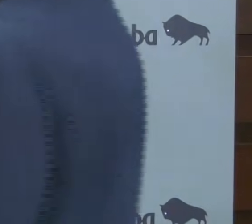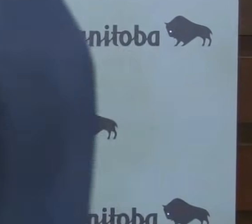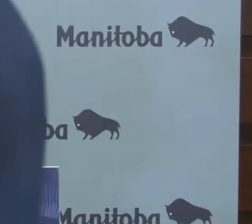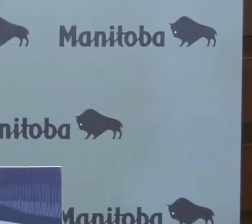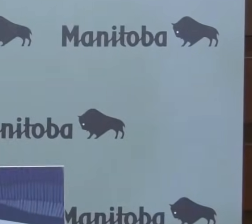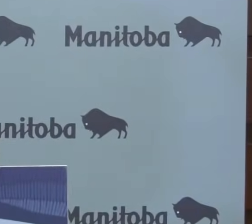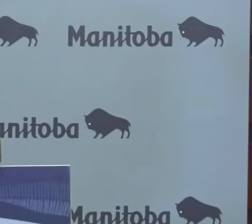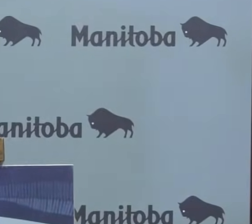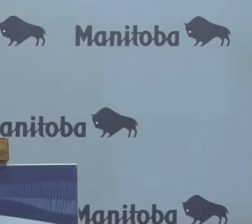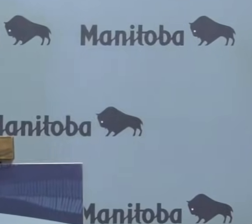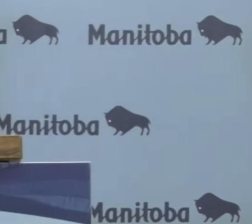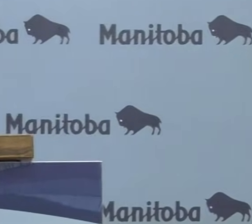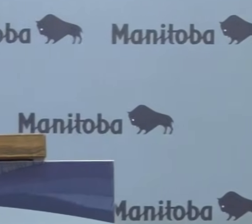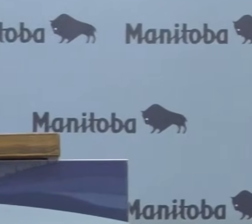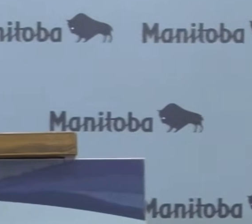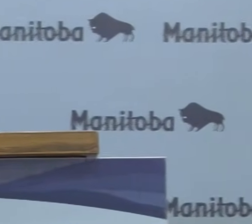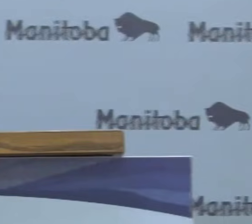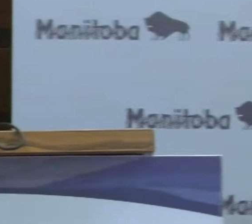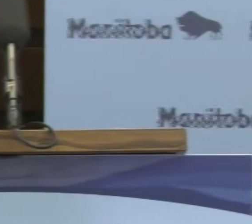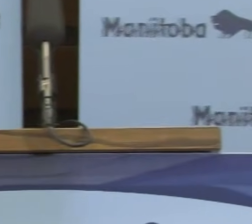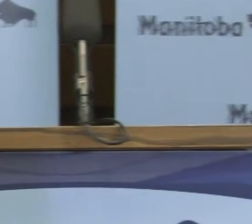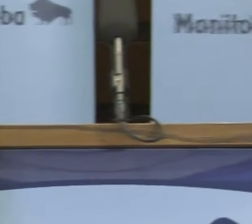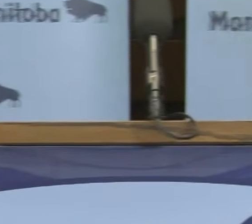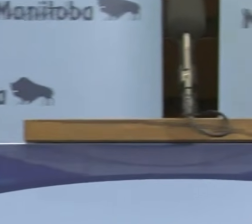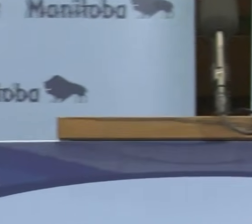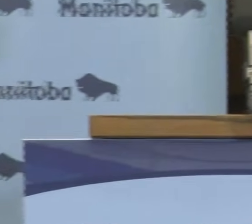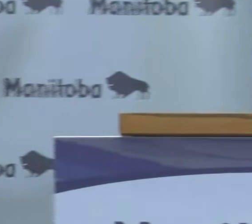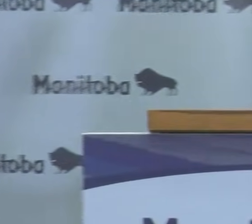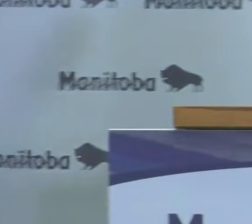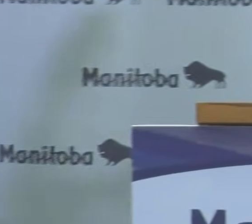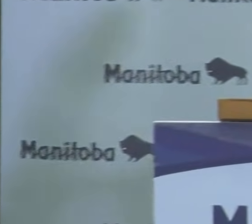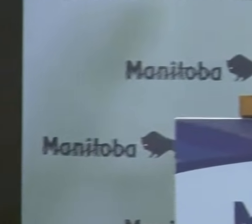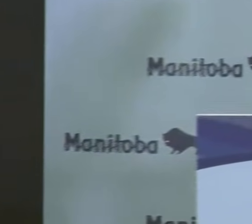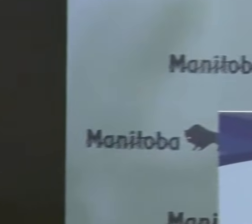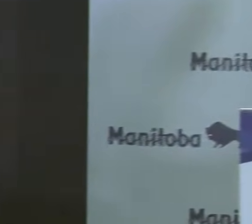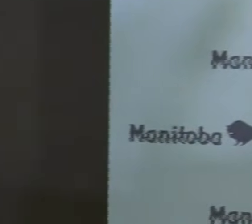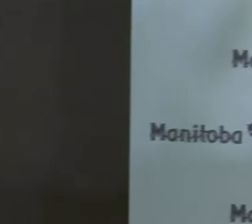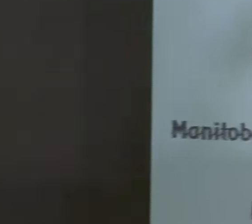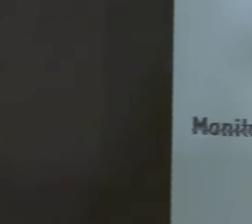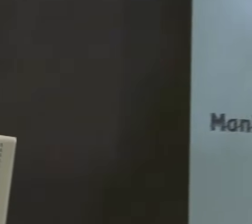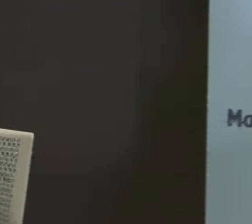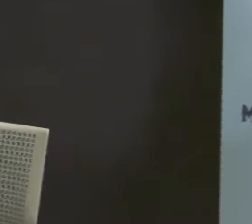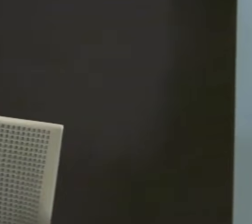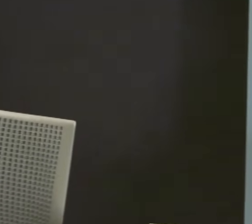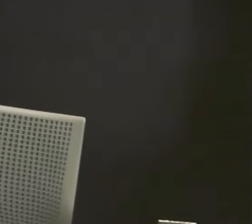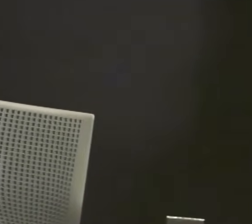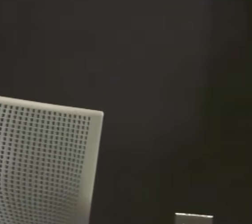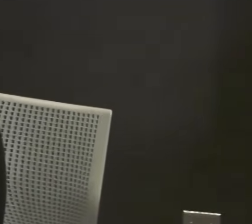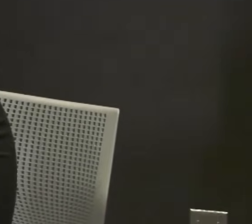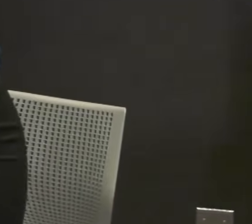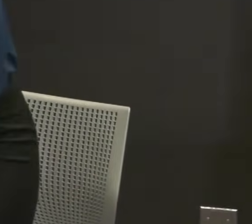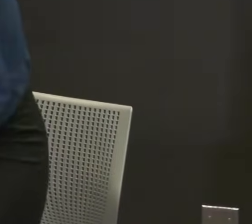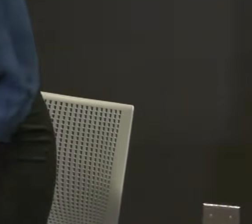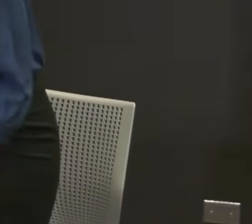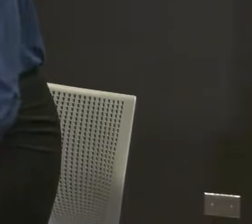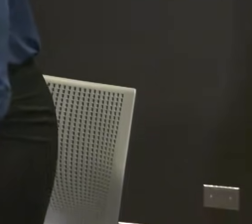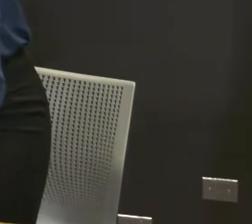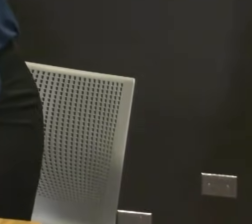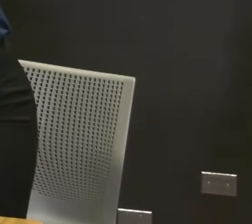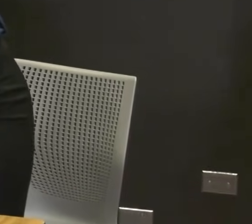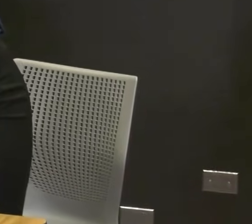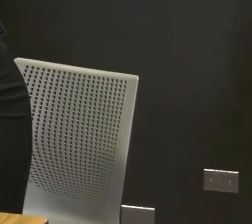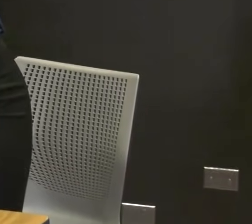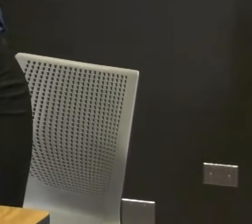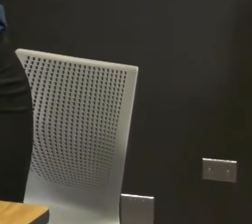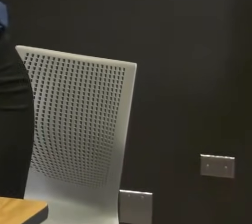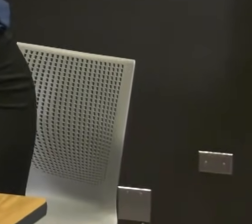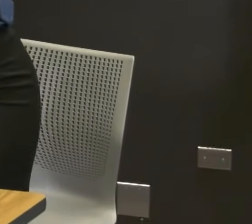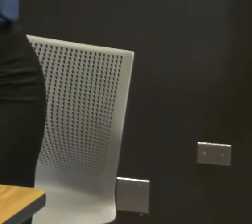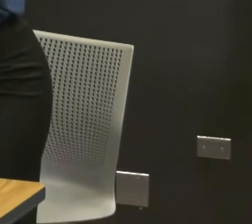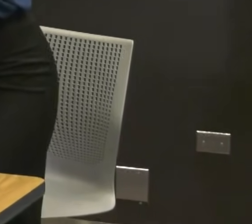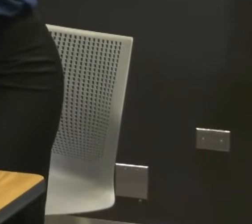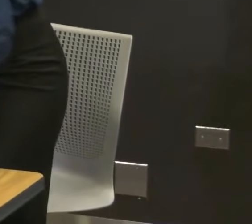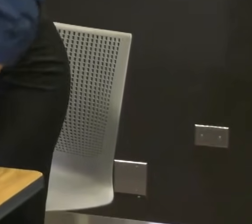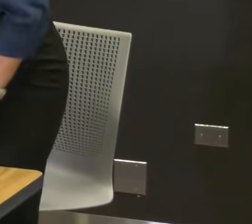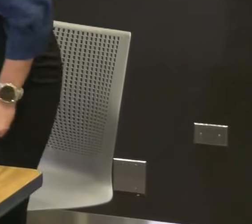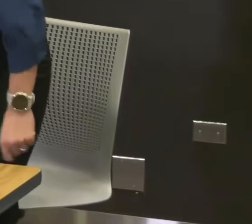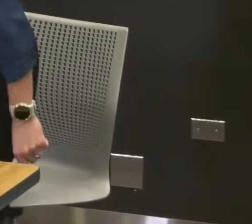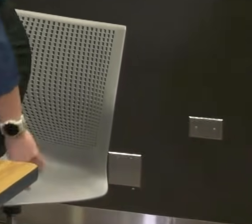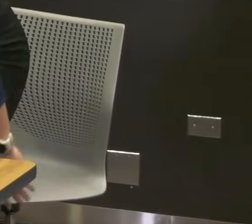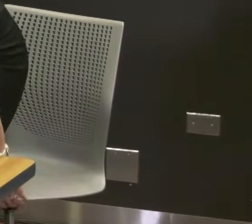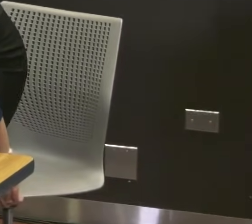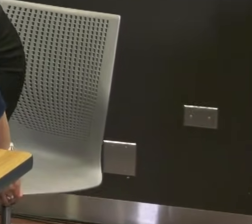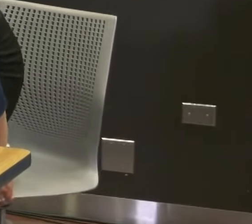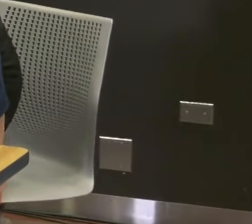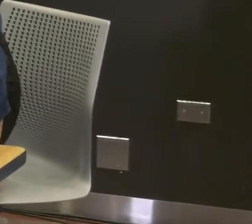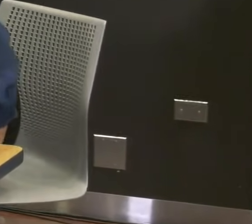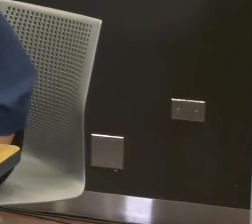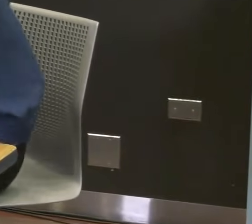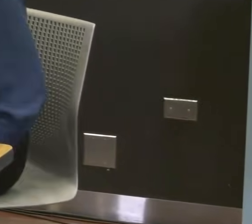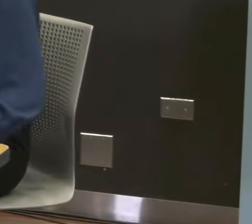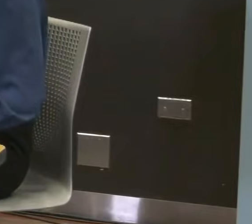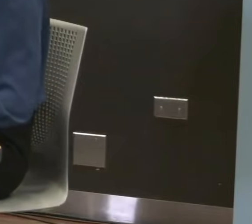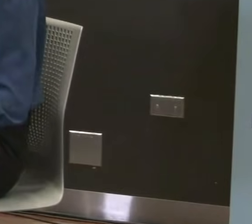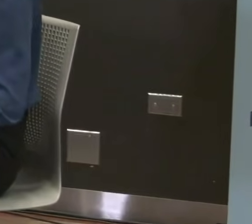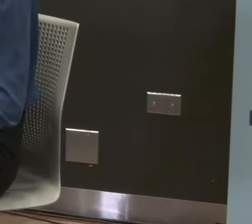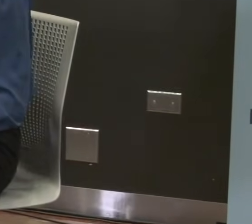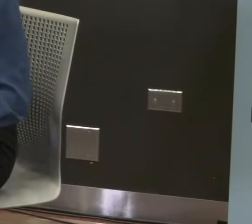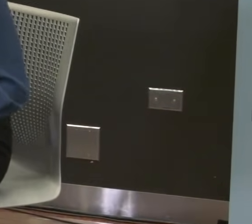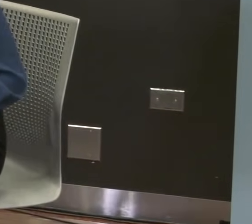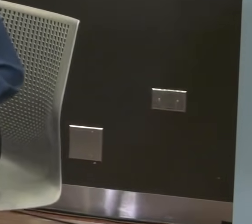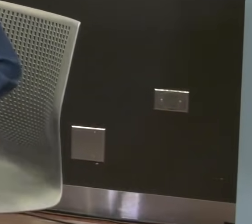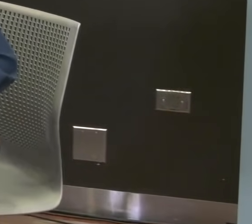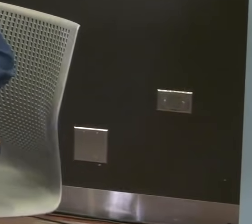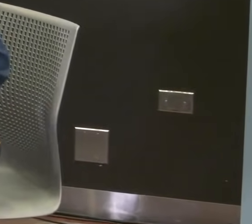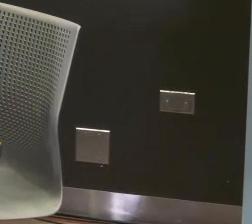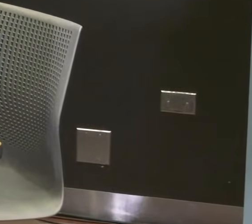mm-hmm